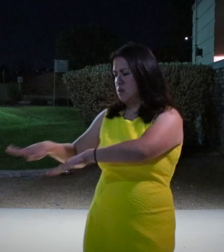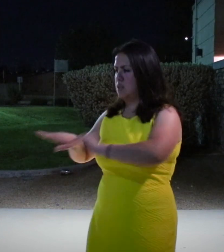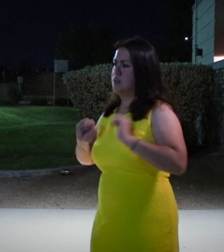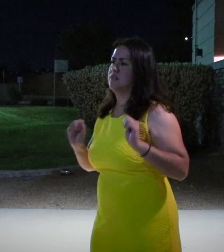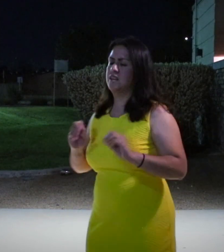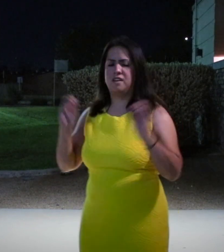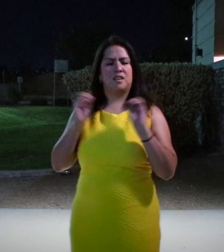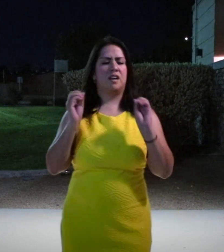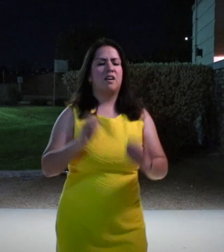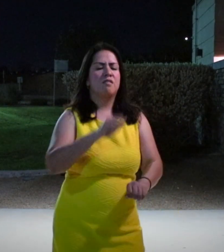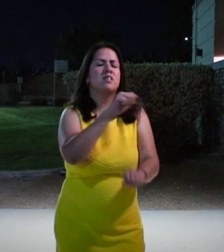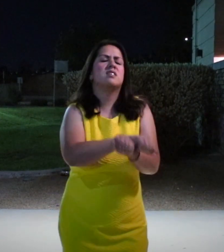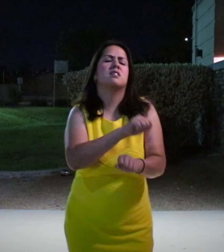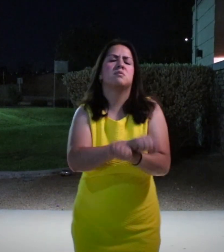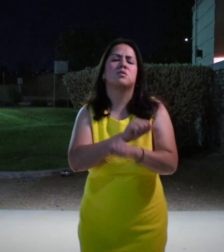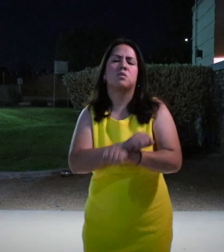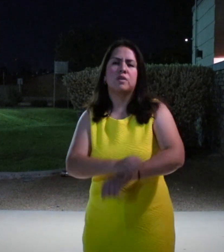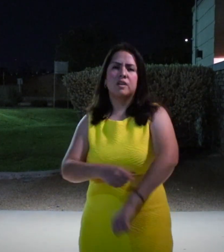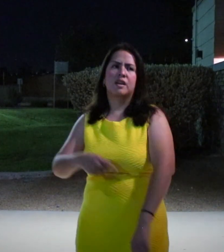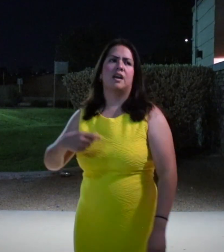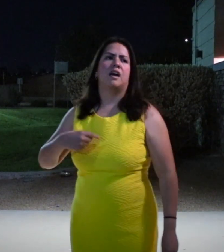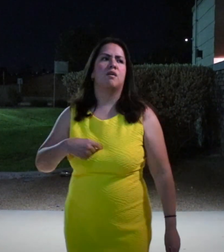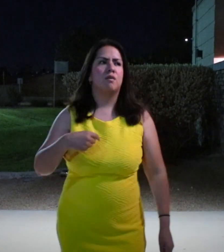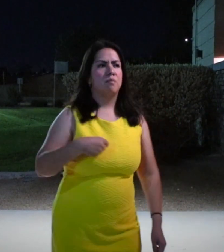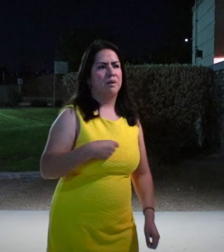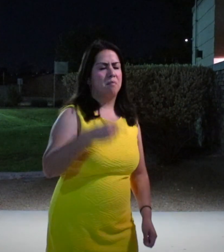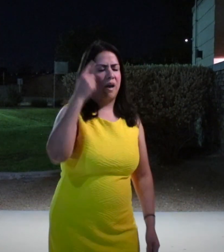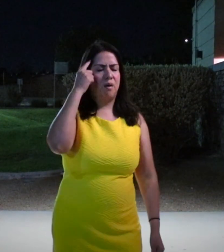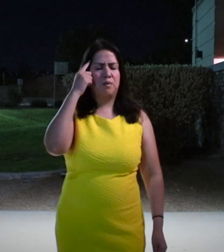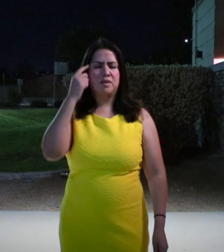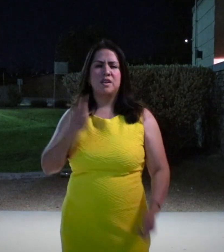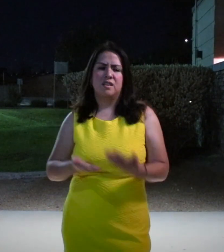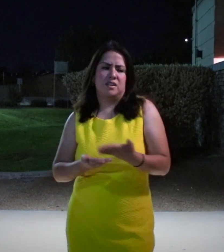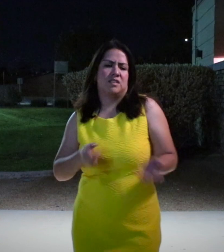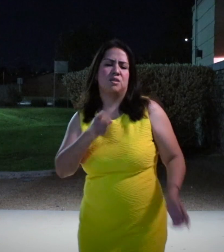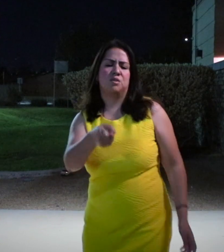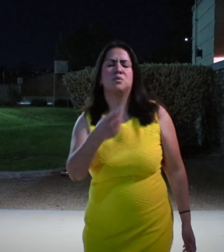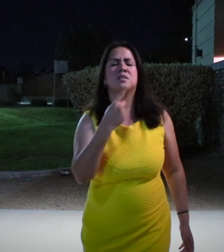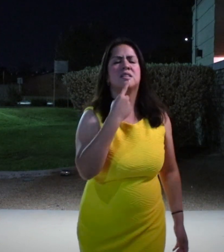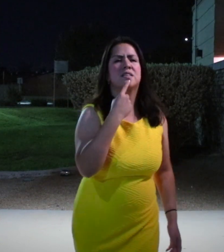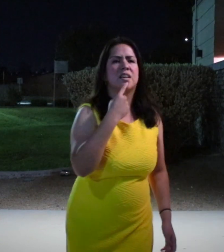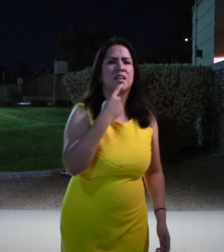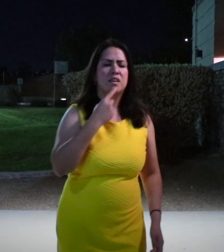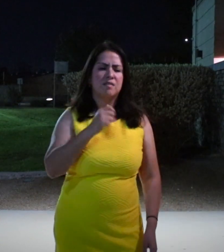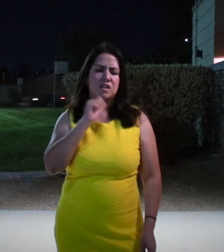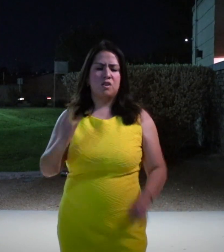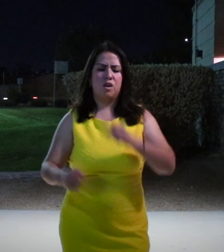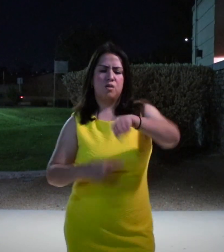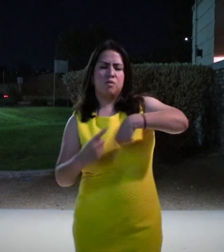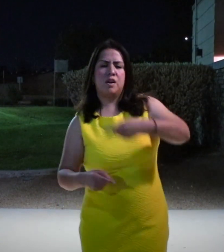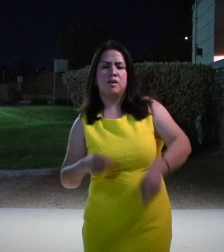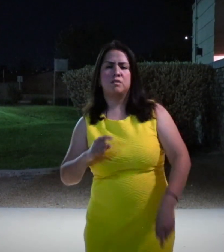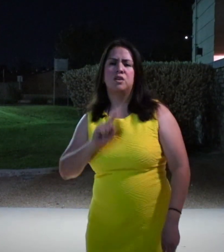But nothing ever seems to work I've been thinking 'bout The things that you used to say Even not around